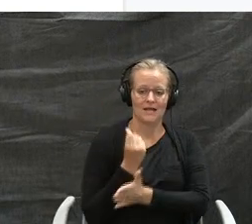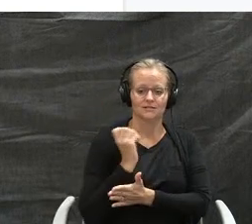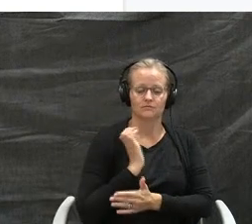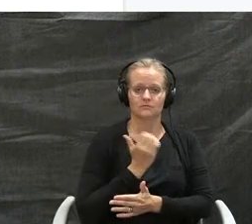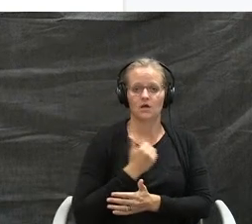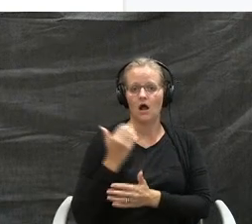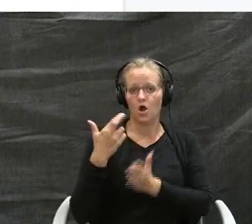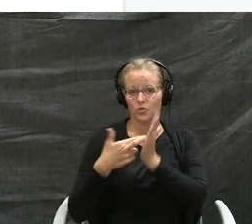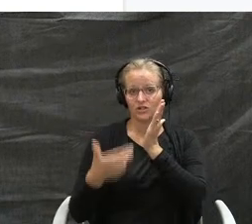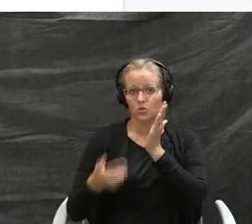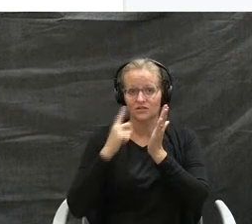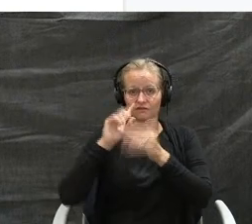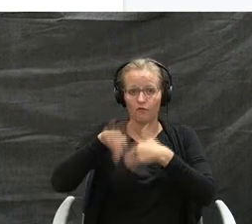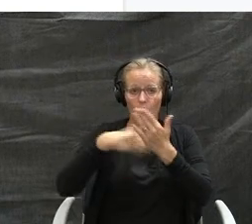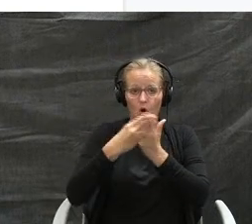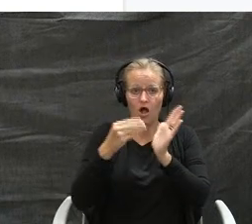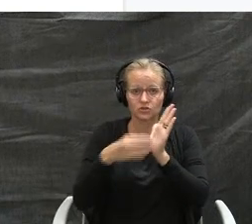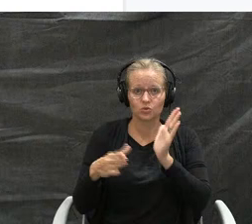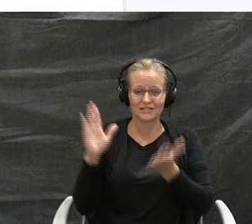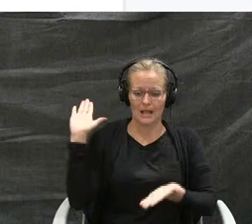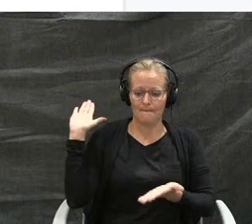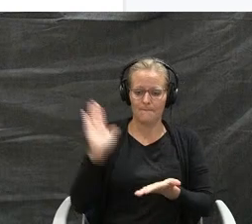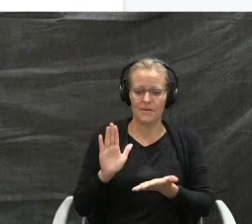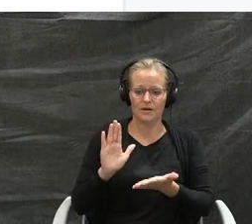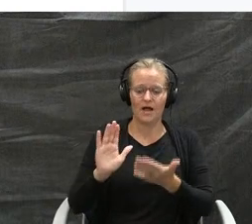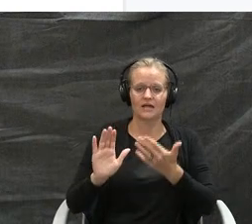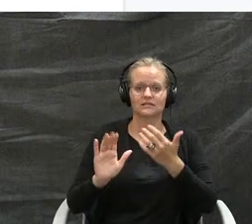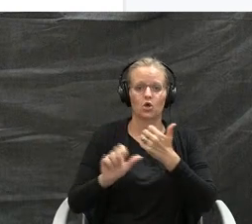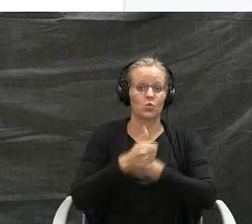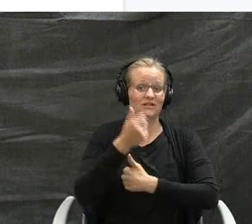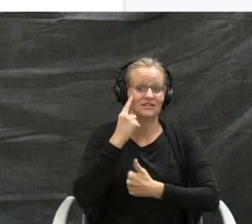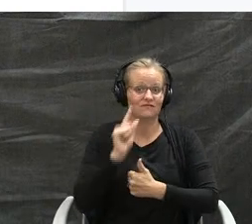students. Minimize the risk of interruption and exposure.